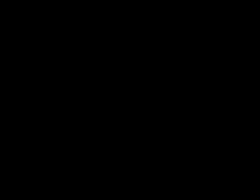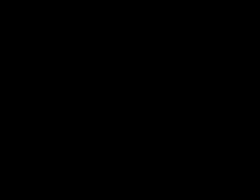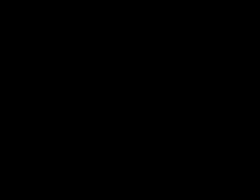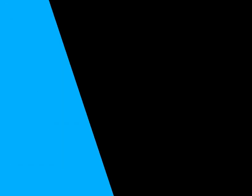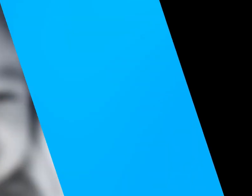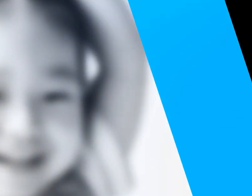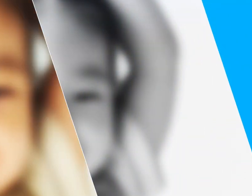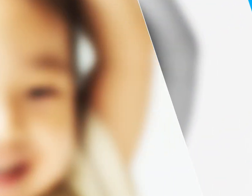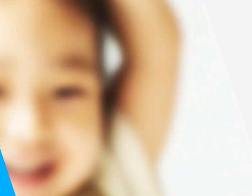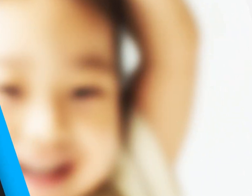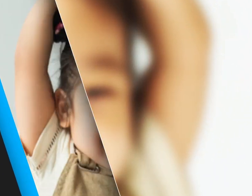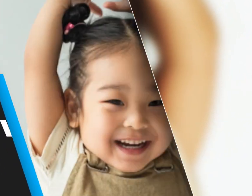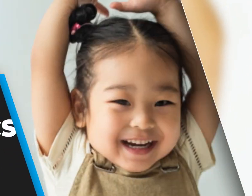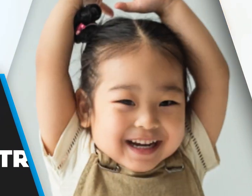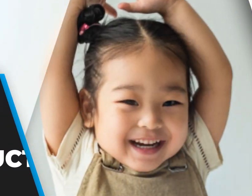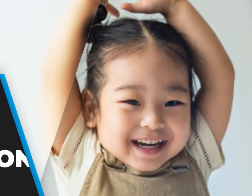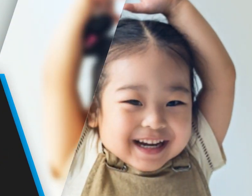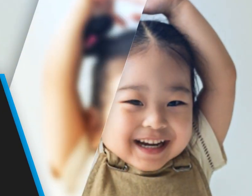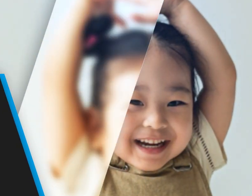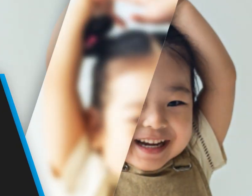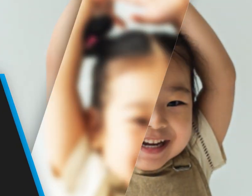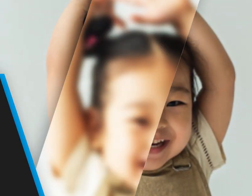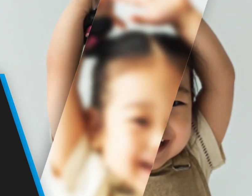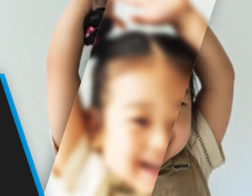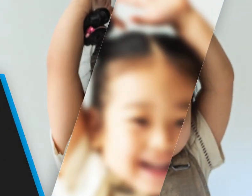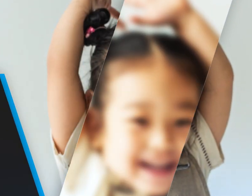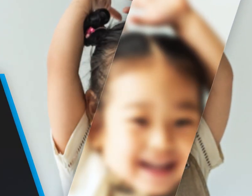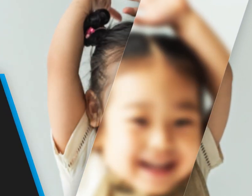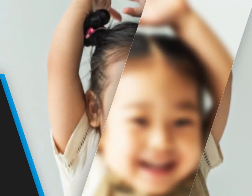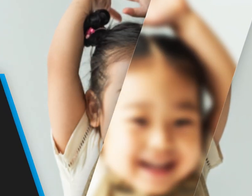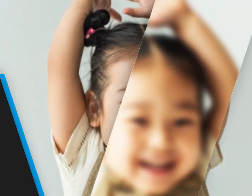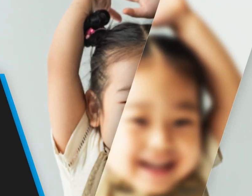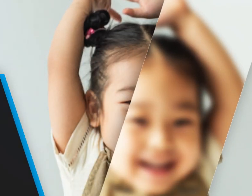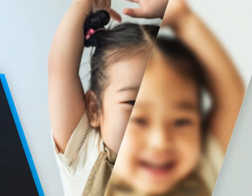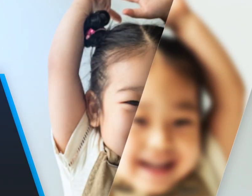NARRATOR >> VCSL Introduction. Learn about the Visual Communication and Sign Language